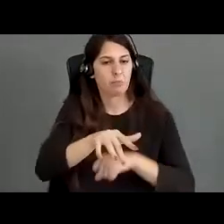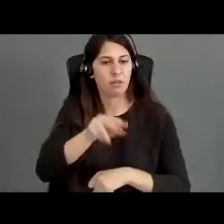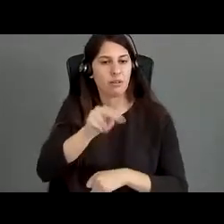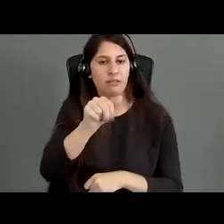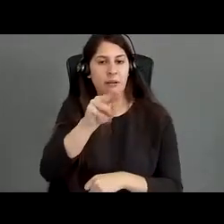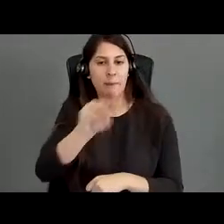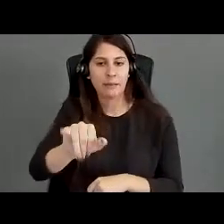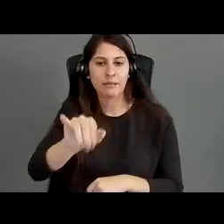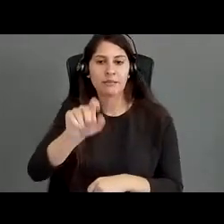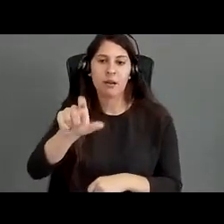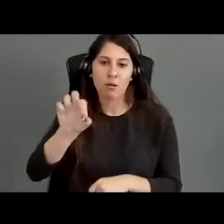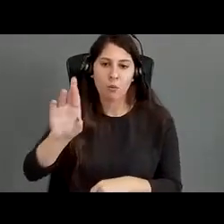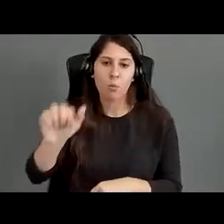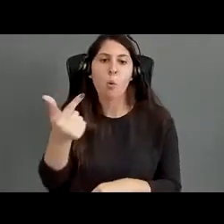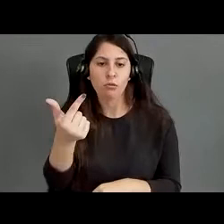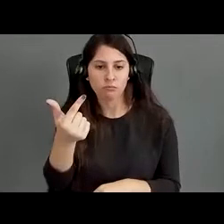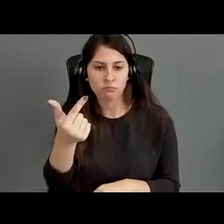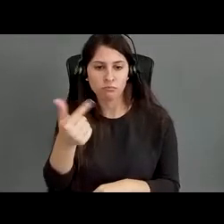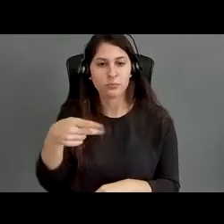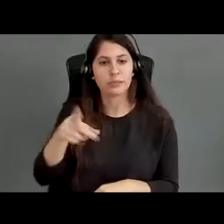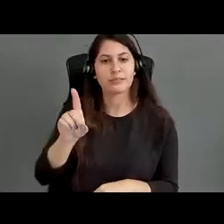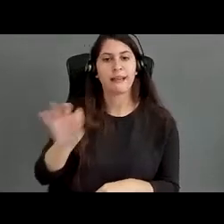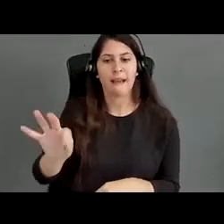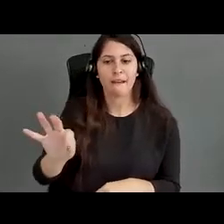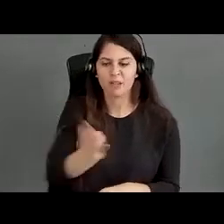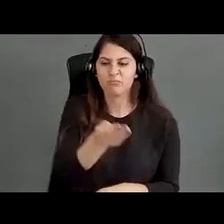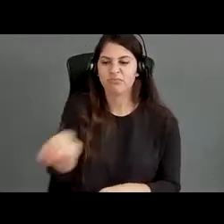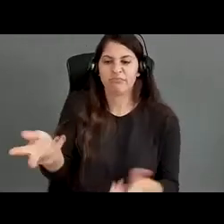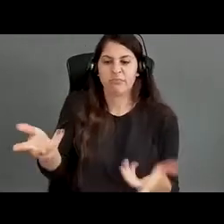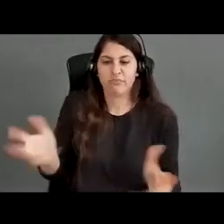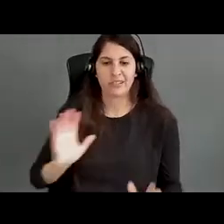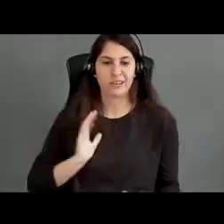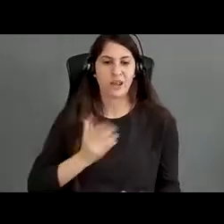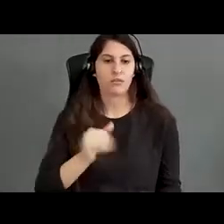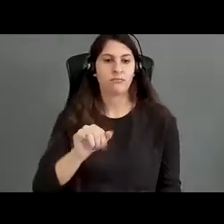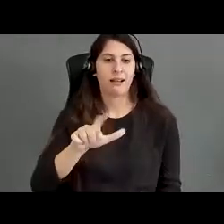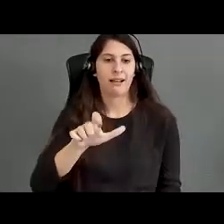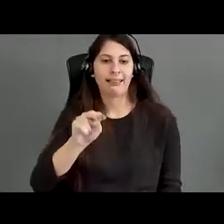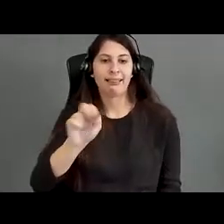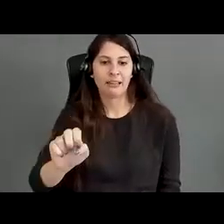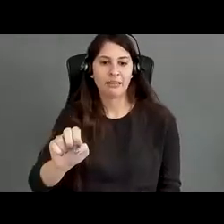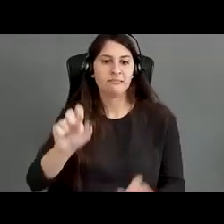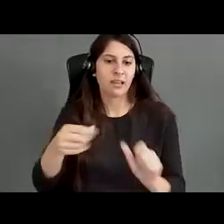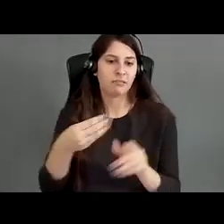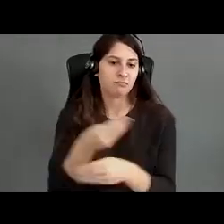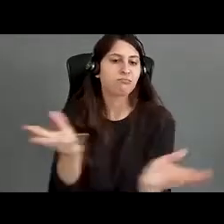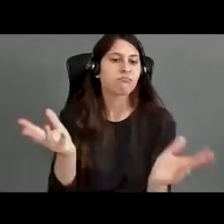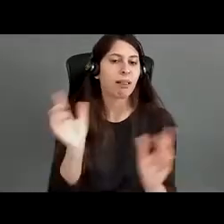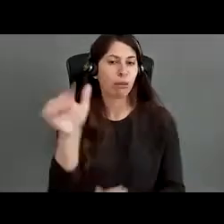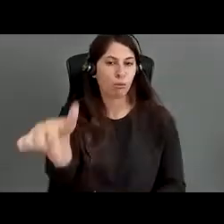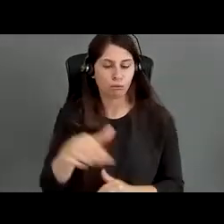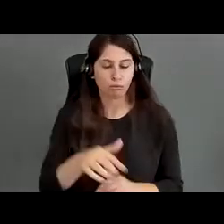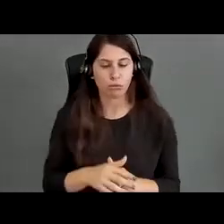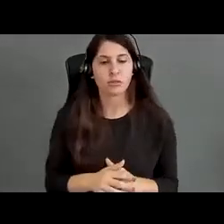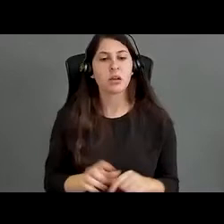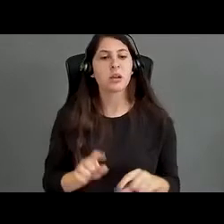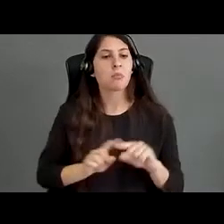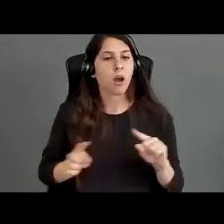and I've also given the PDFs to Eileen to share later, but Navigating a Mental Health Crisis Guide.